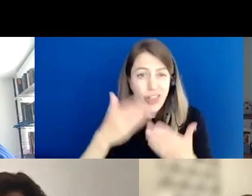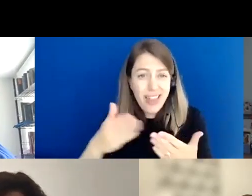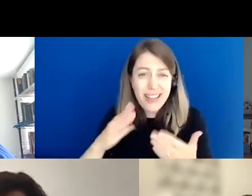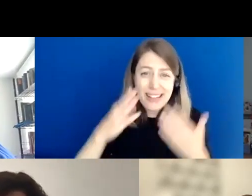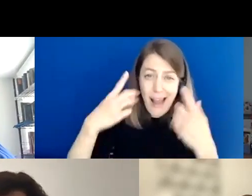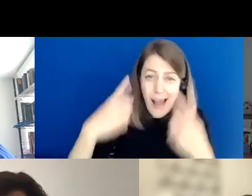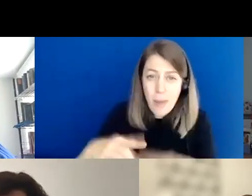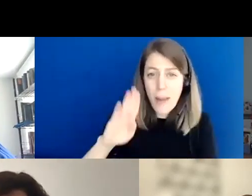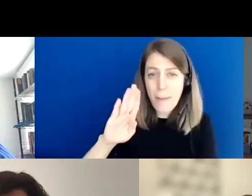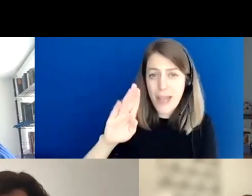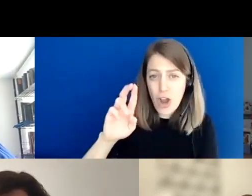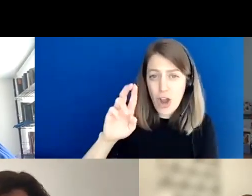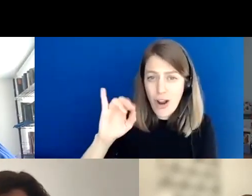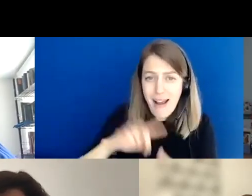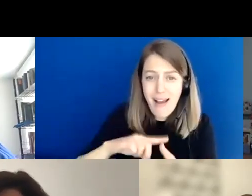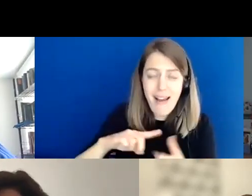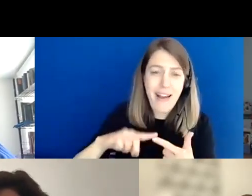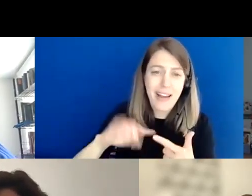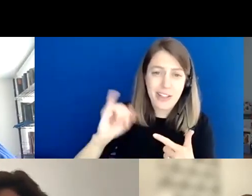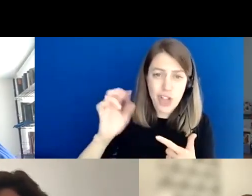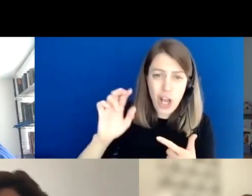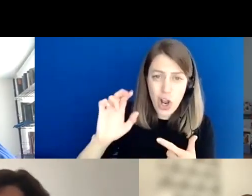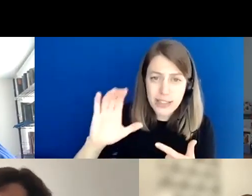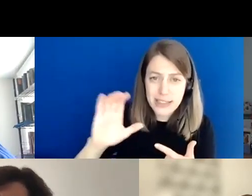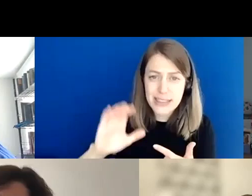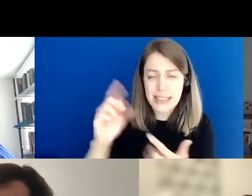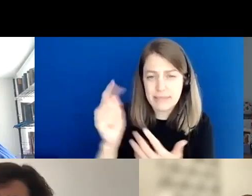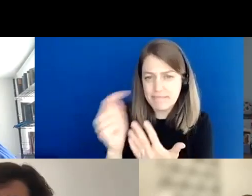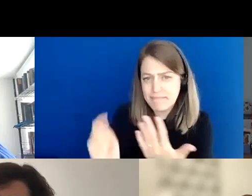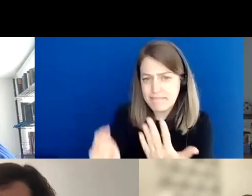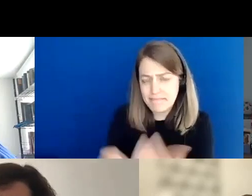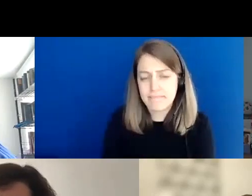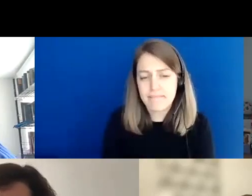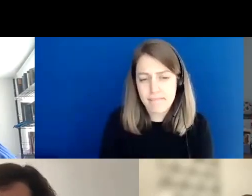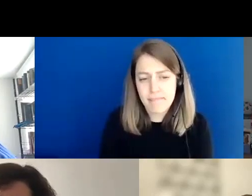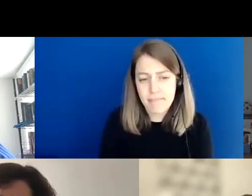Mostly with few results.